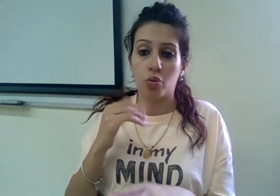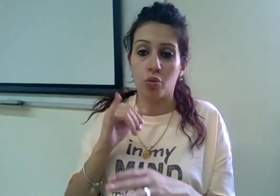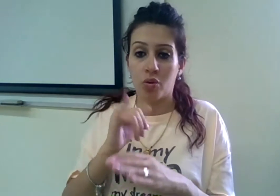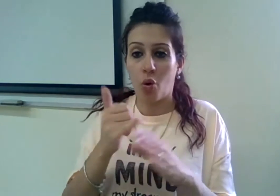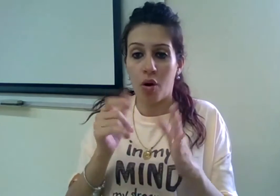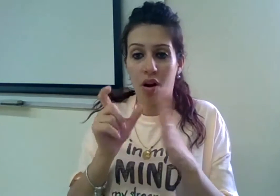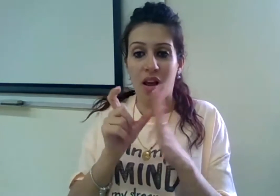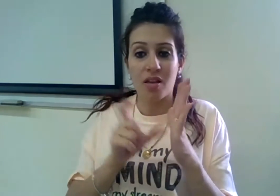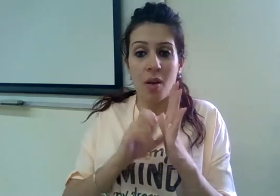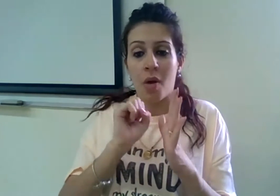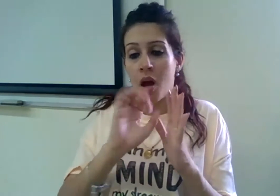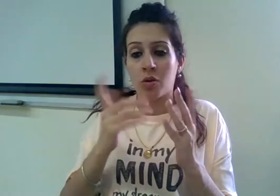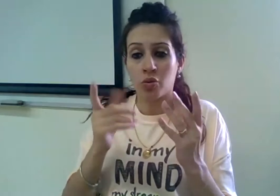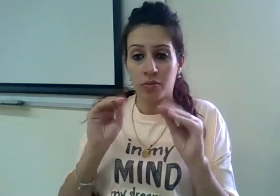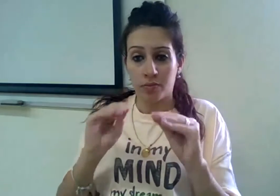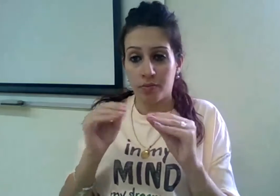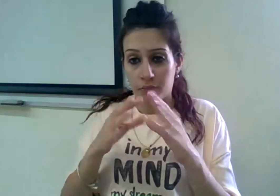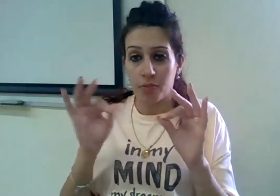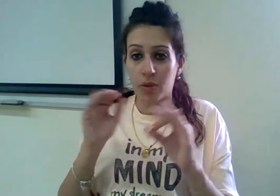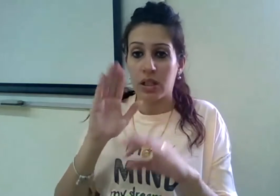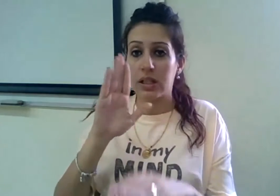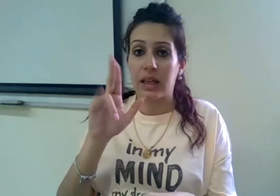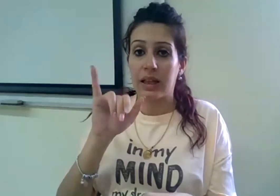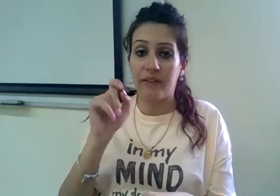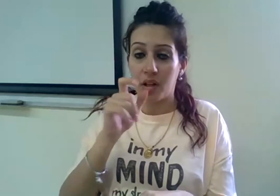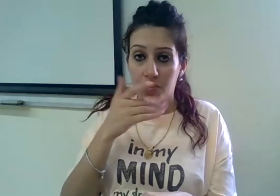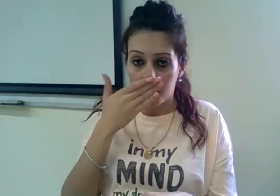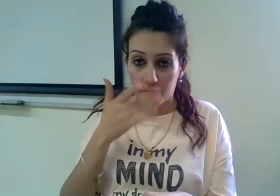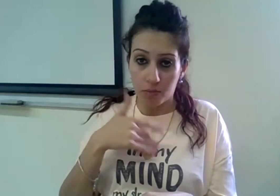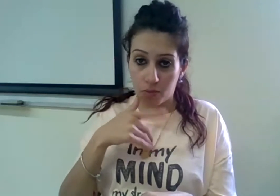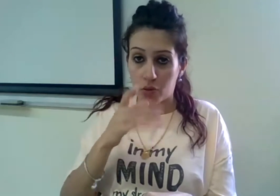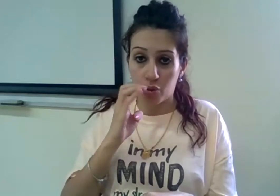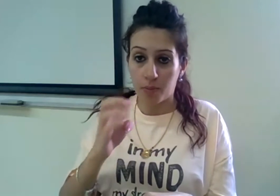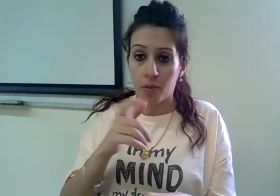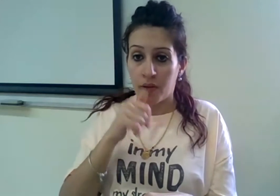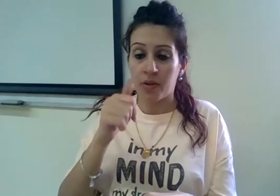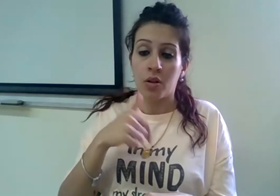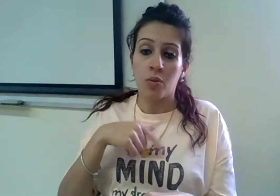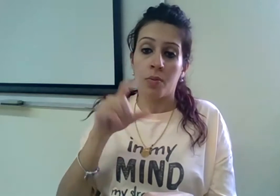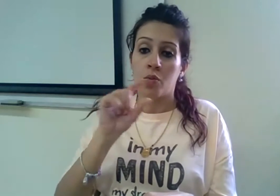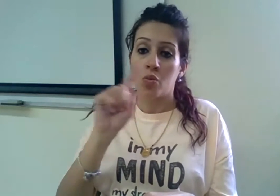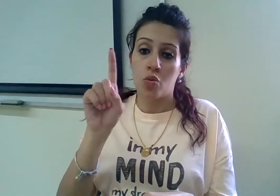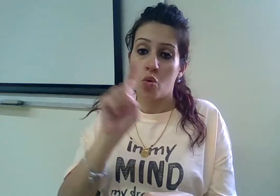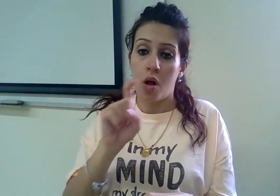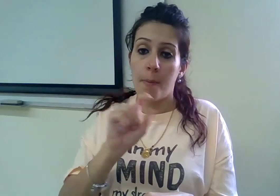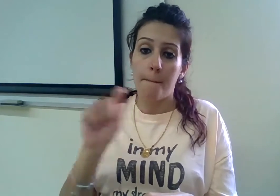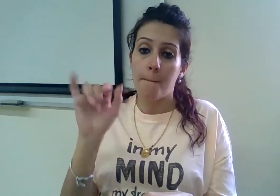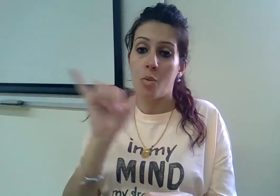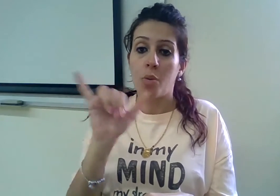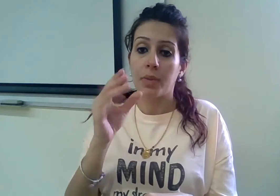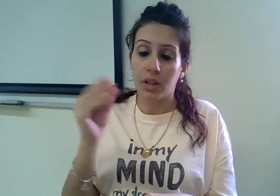for all parents, with the proper representation to have a say on any